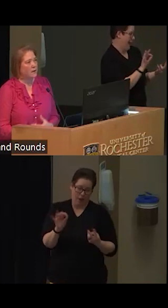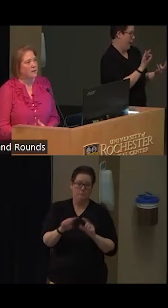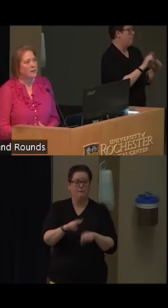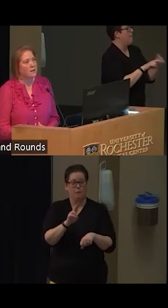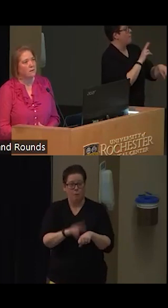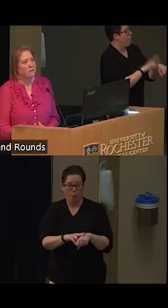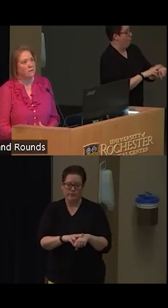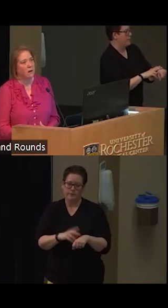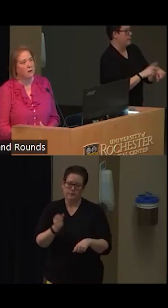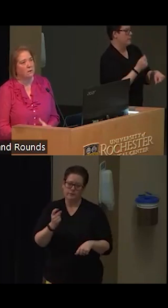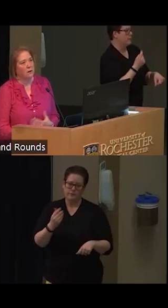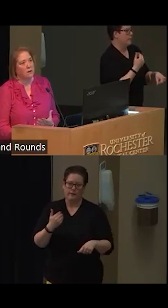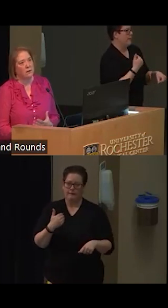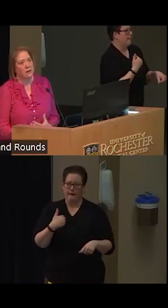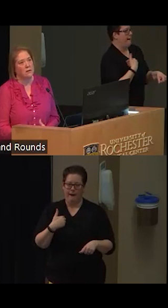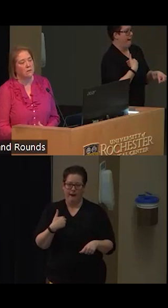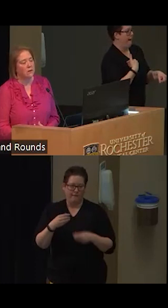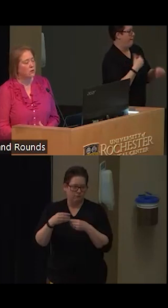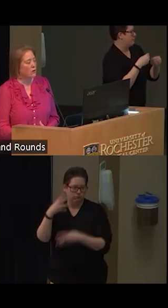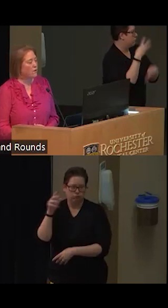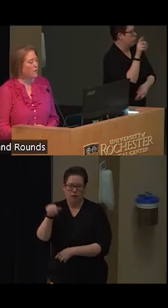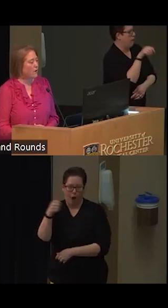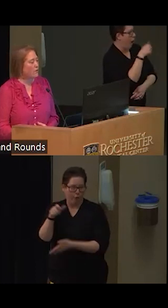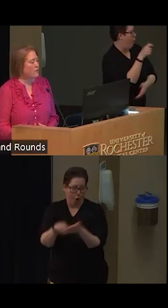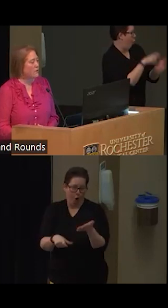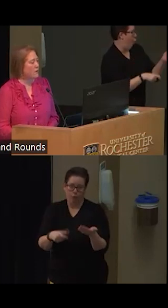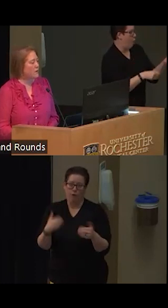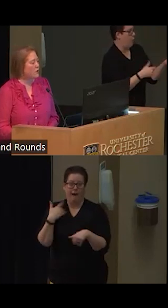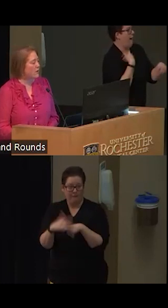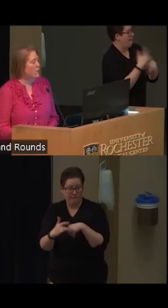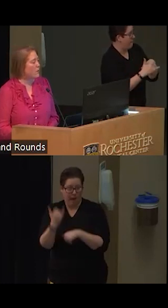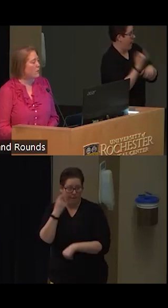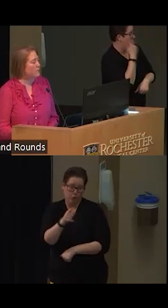have an extensive other list of literature if you're interested we can share that with you